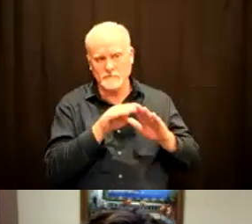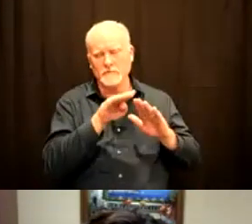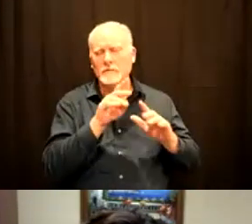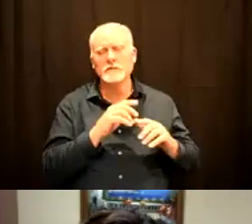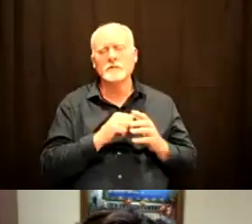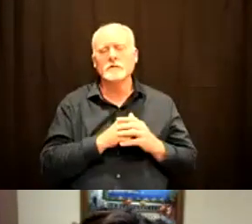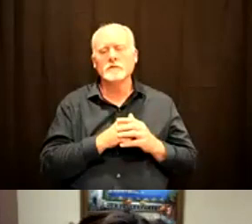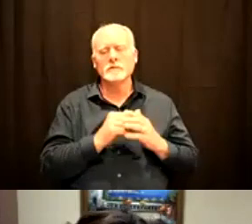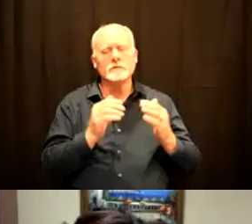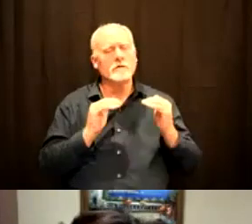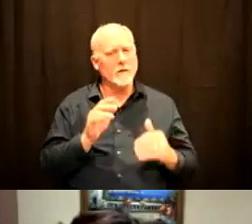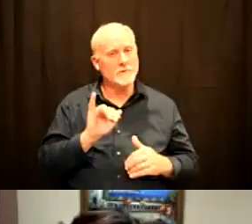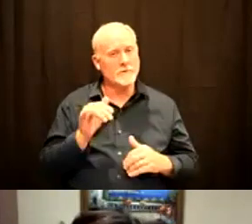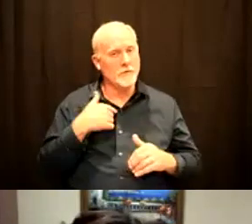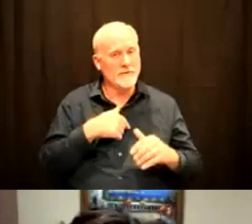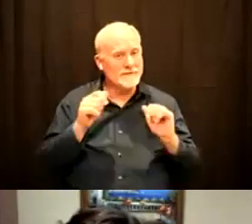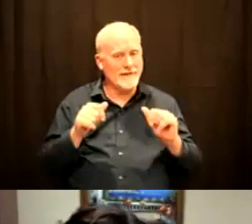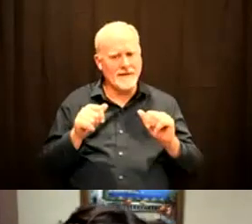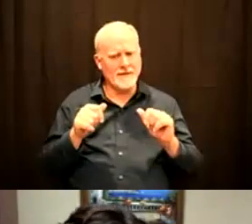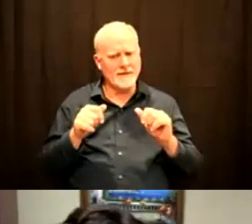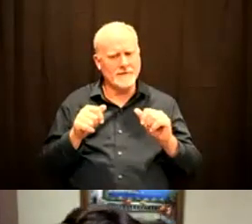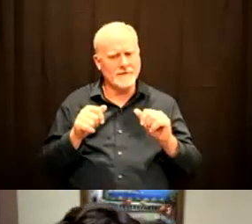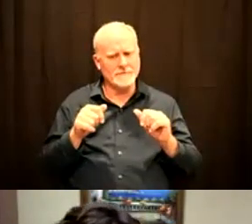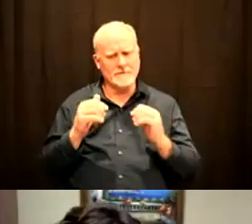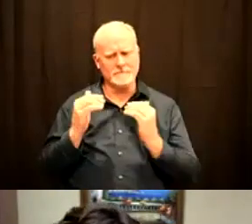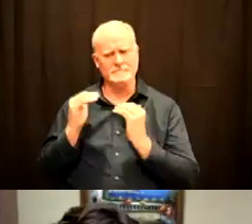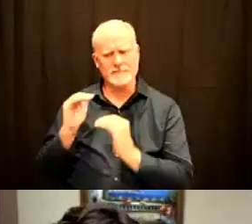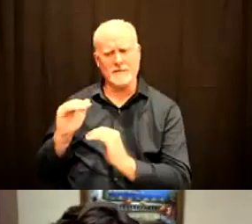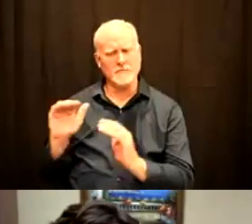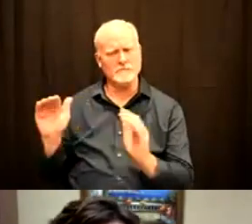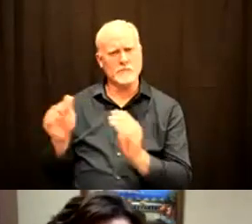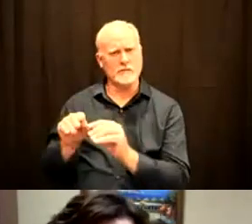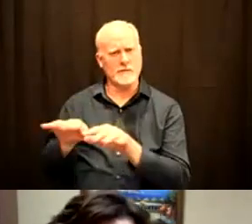we were able to manage smaller outbreaks that we had on campus if you watched our campus numbers